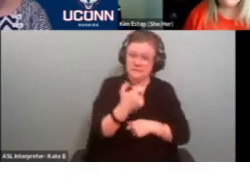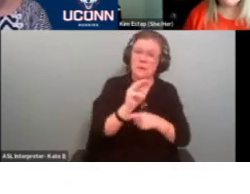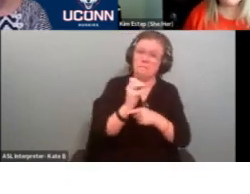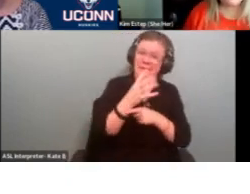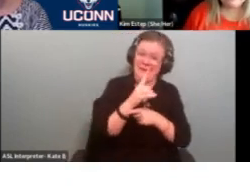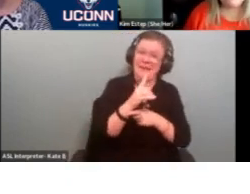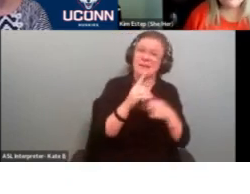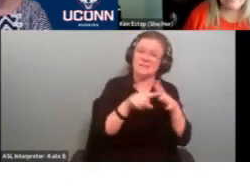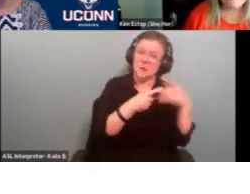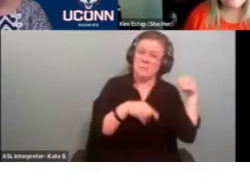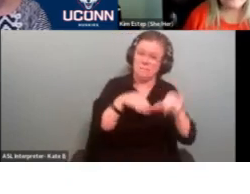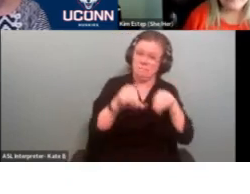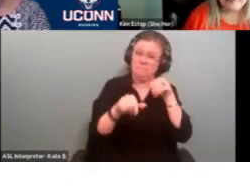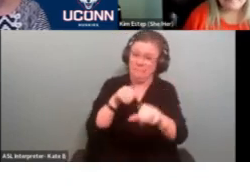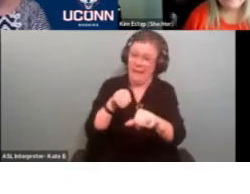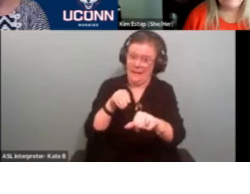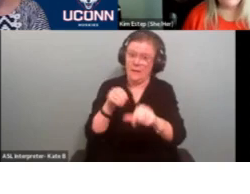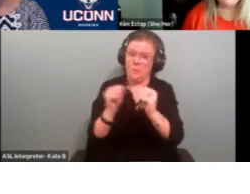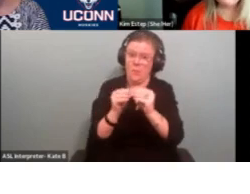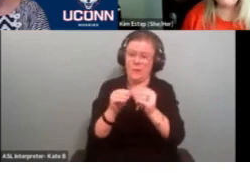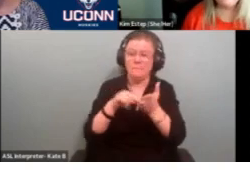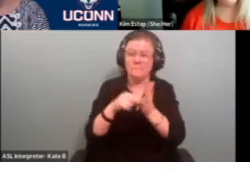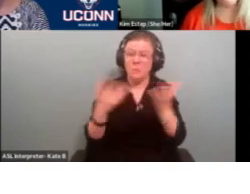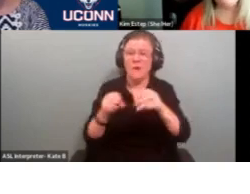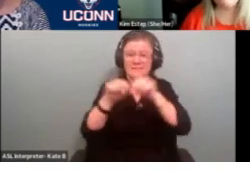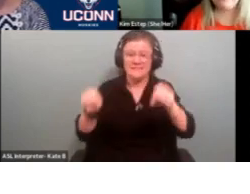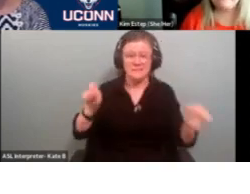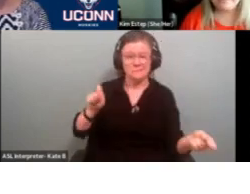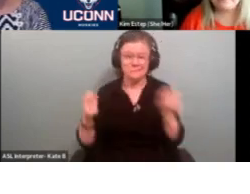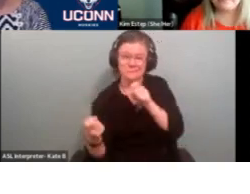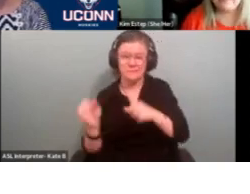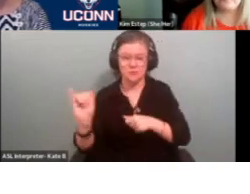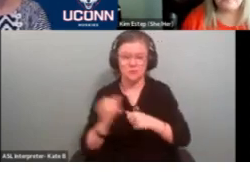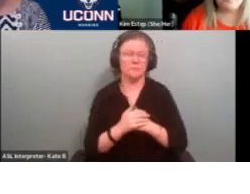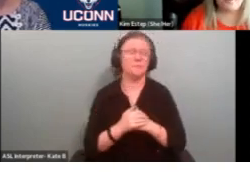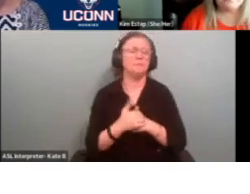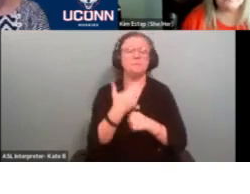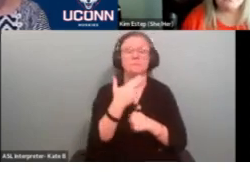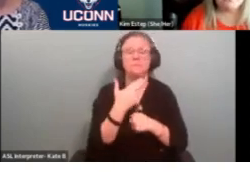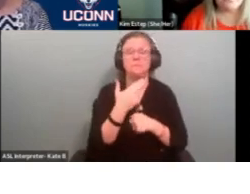means that systems have to shift. And so we have a brief animation that we want to show